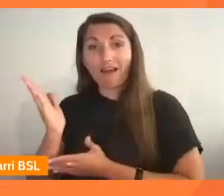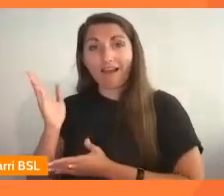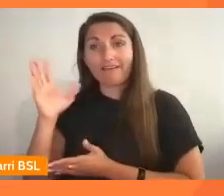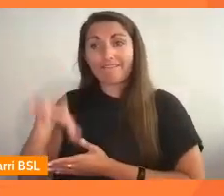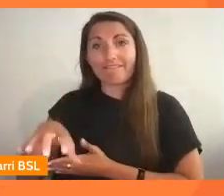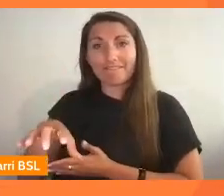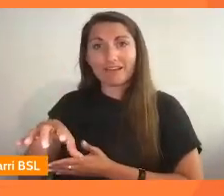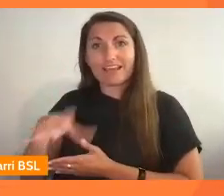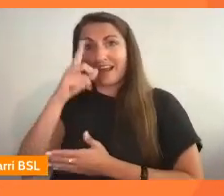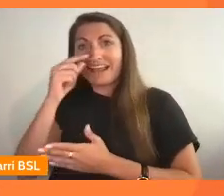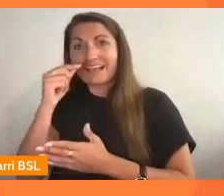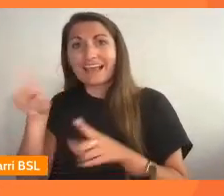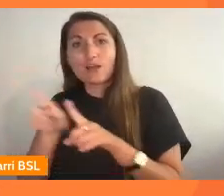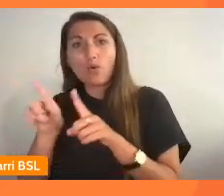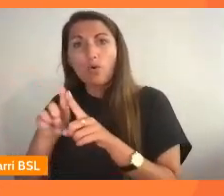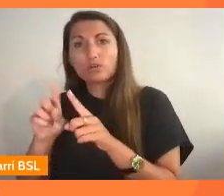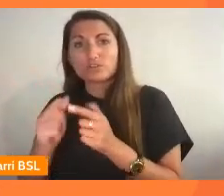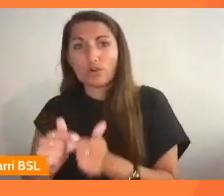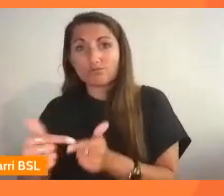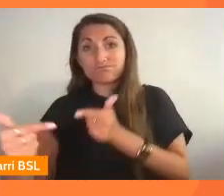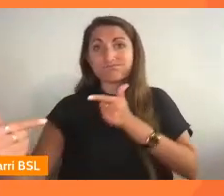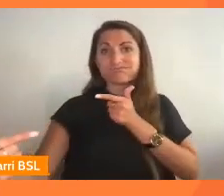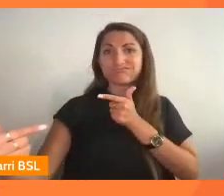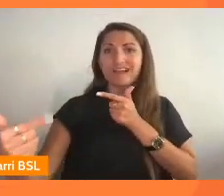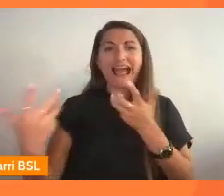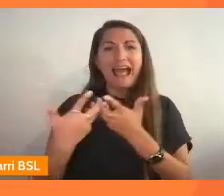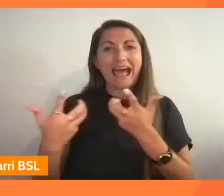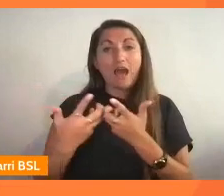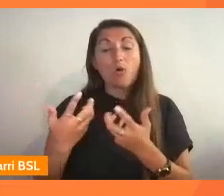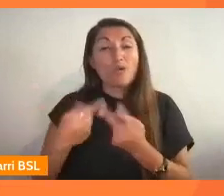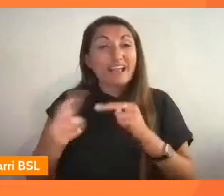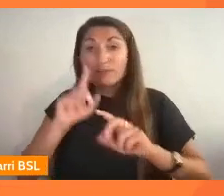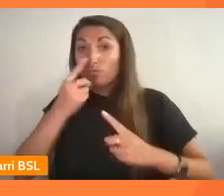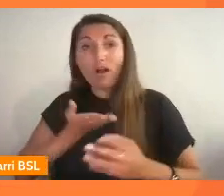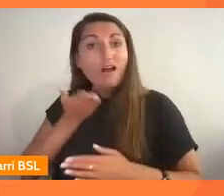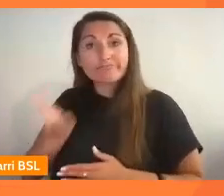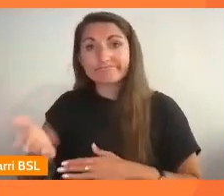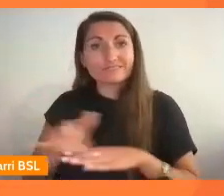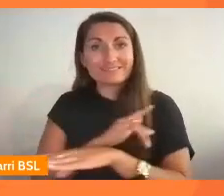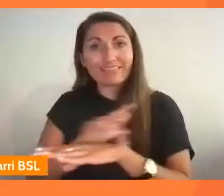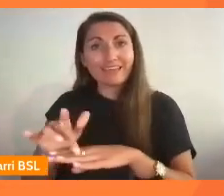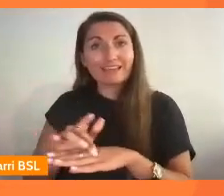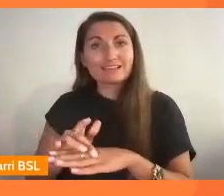who can't get out to the theatre actually. One of the things that the pandemic did which was really interesting